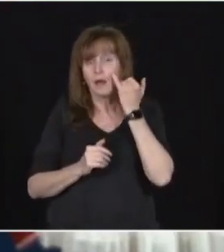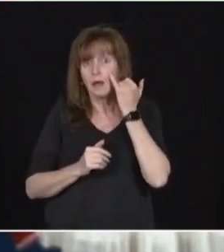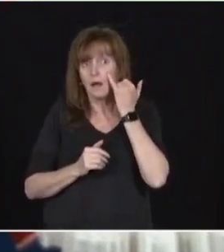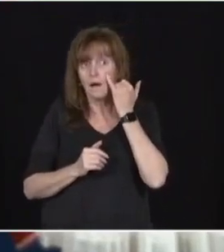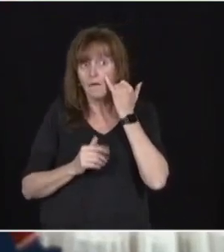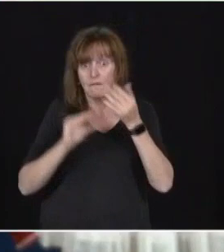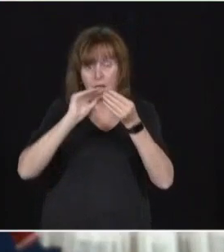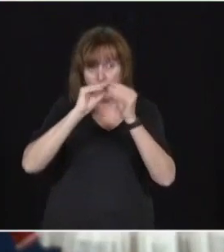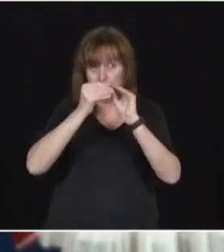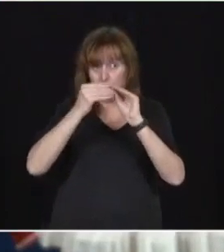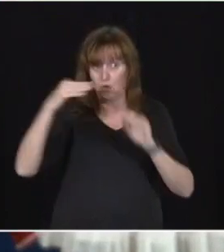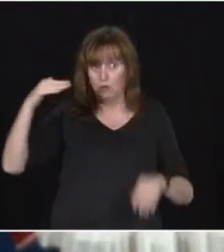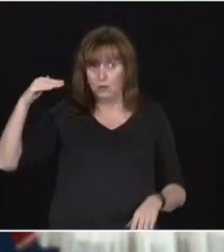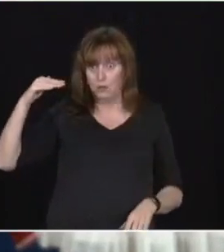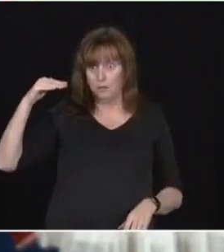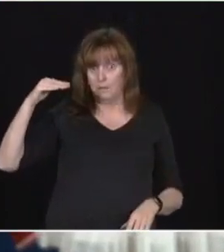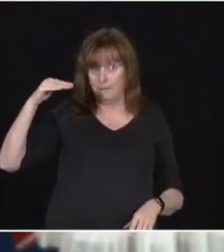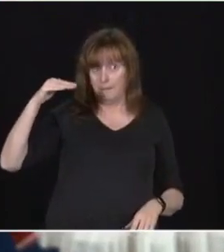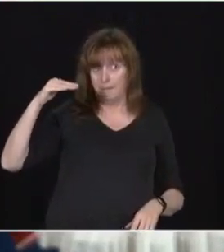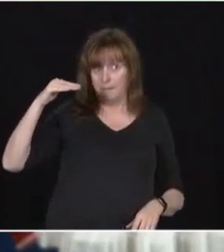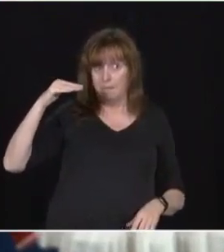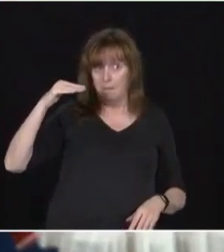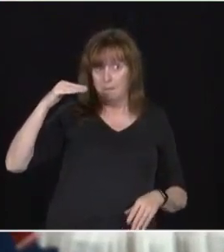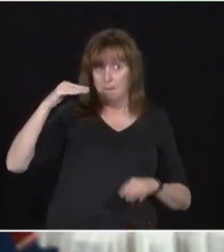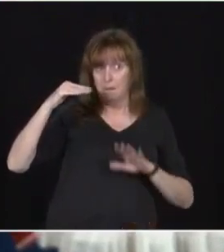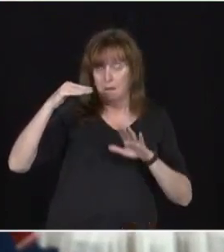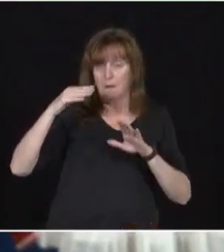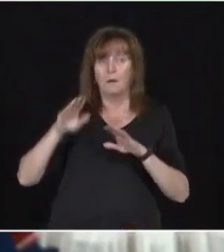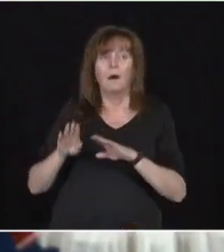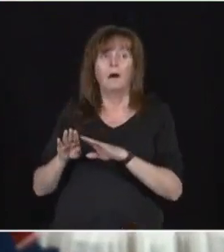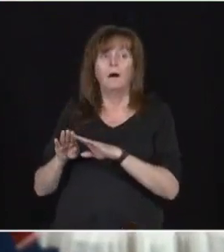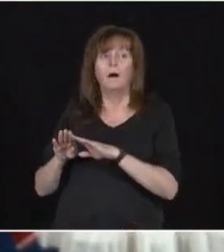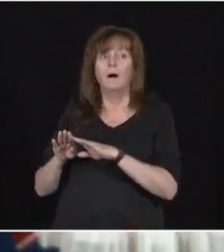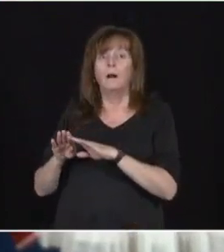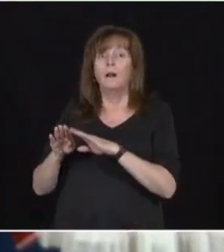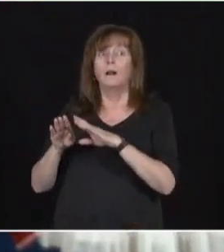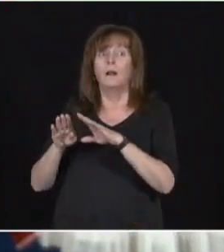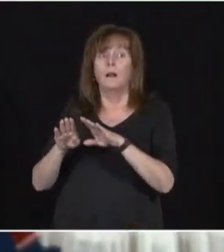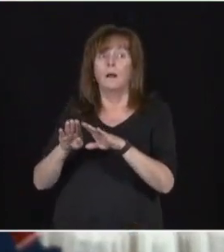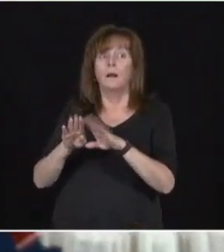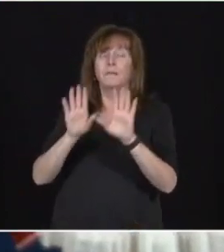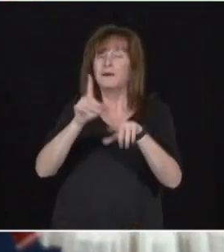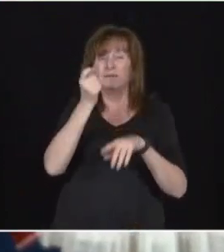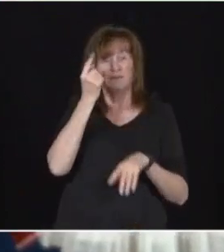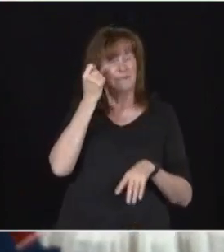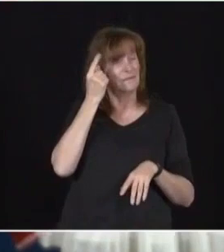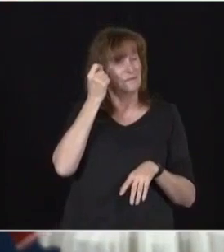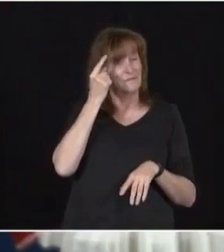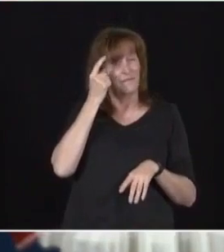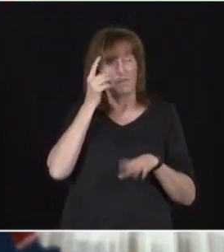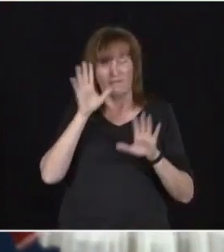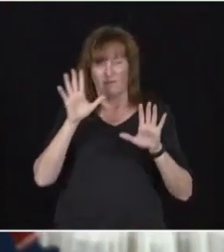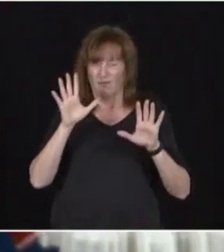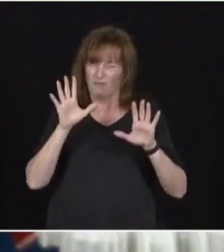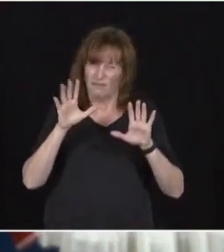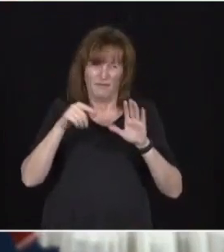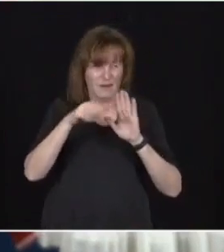We will phase out of that and reopen childcare, so long as the data continues to move in the right direction. The idea is, we impose very strict guidelines.